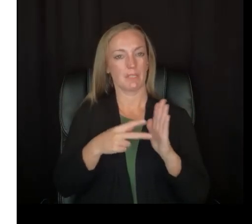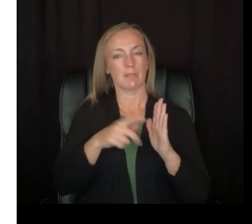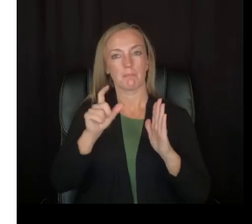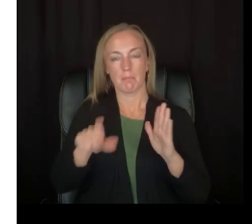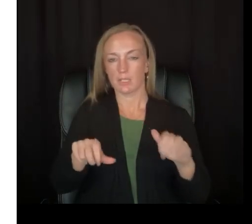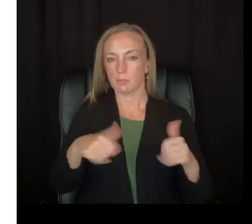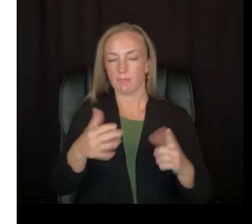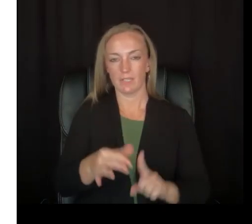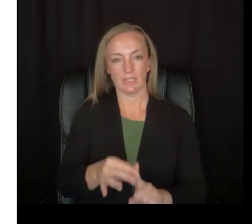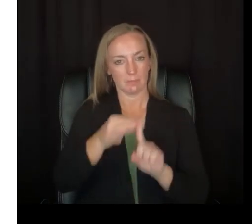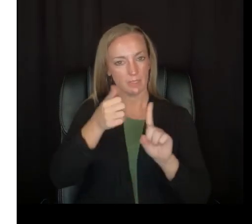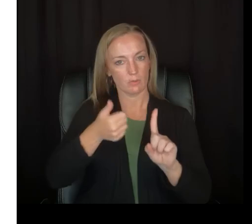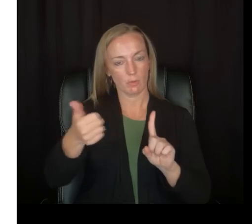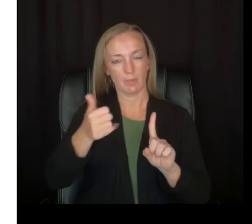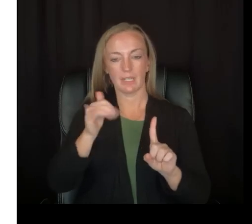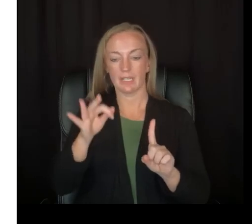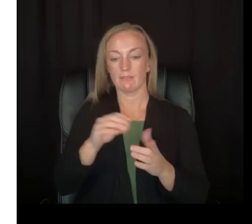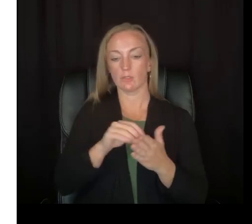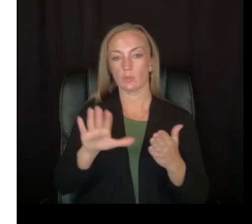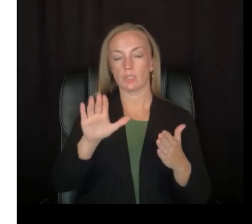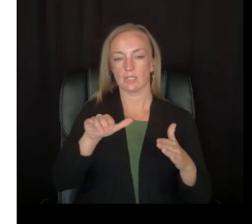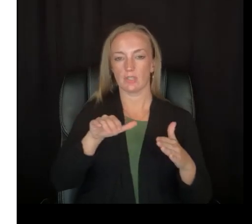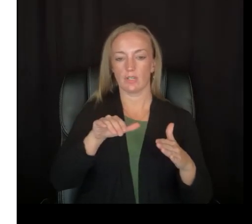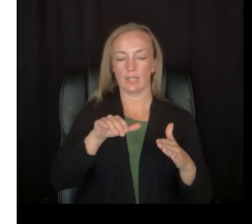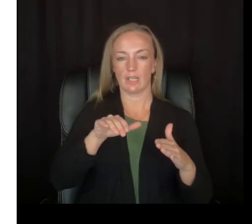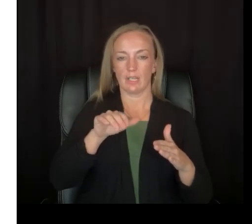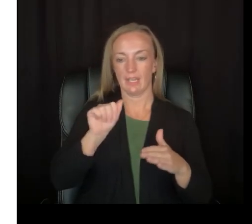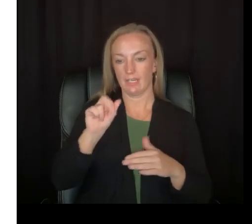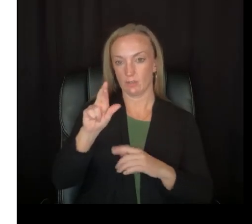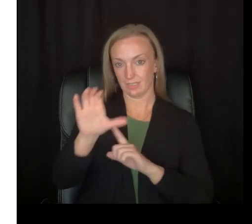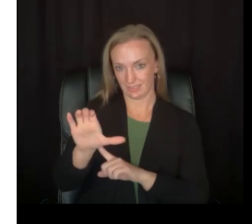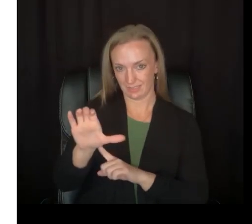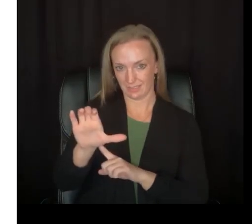transportation when the Students admissions and release committee or ARC,